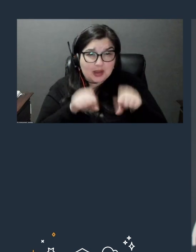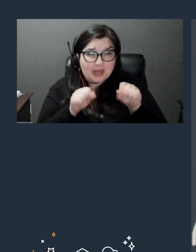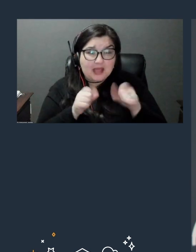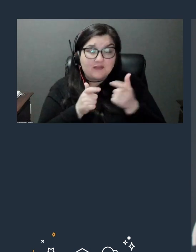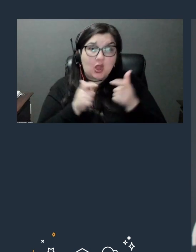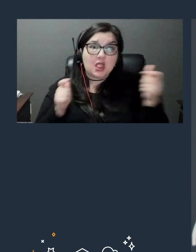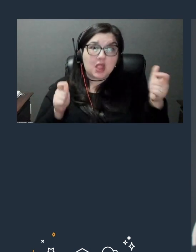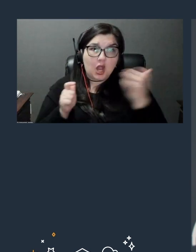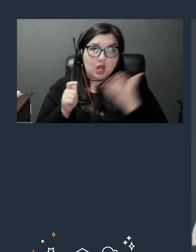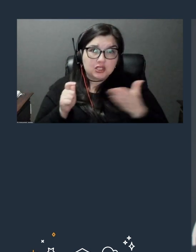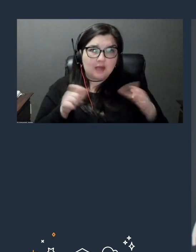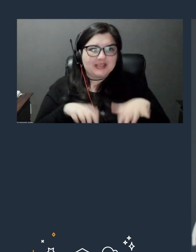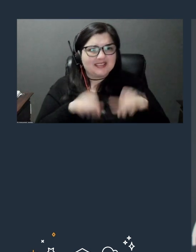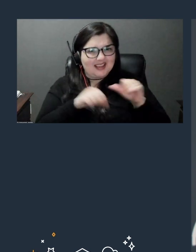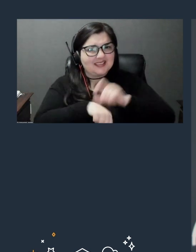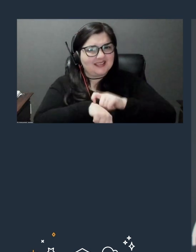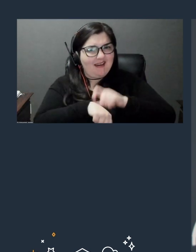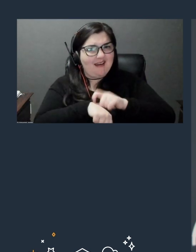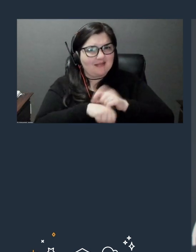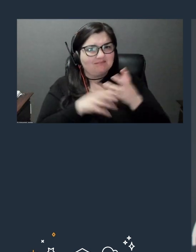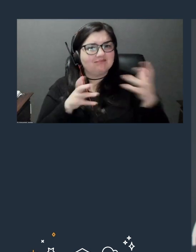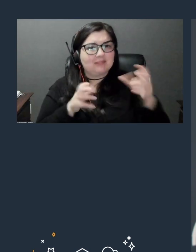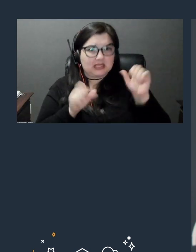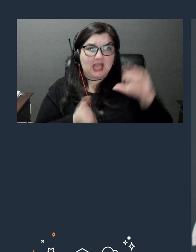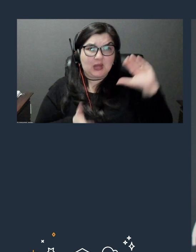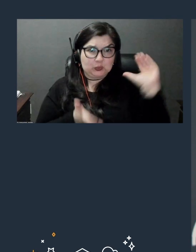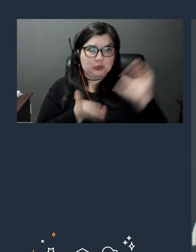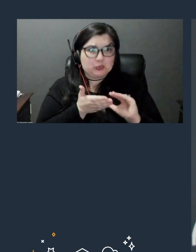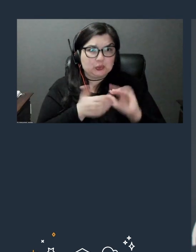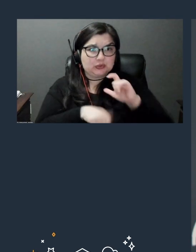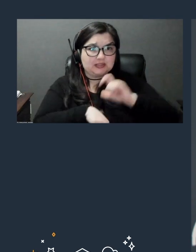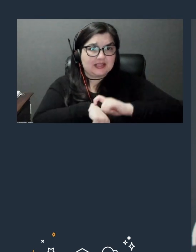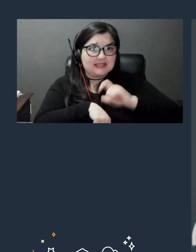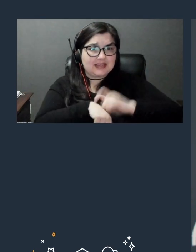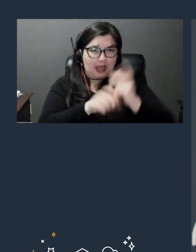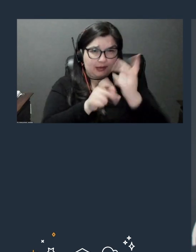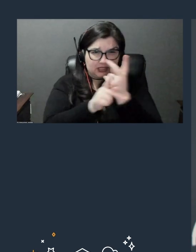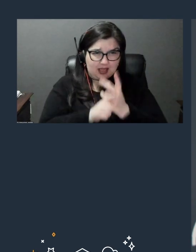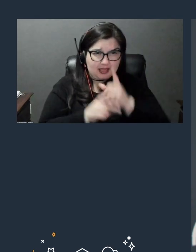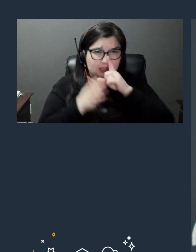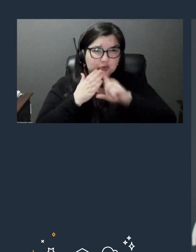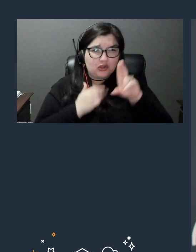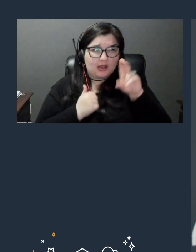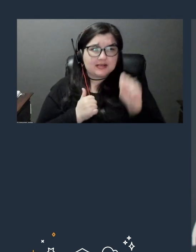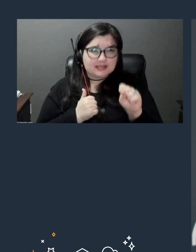So you can significantly reduce the time it takes to calculate the checksum of large objects by using parallel